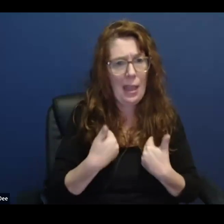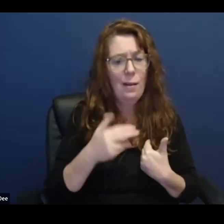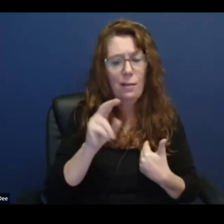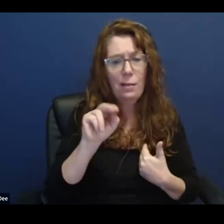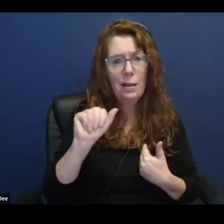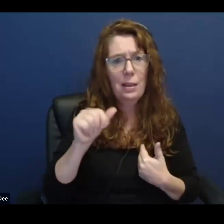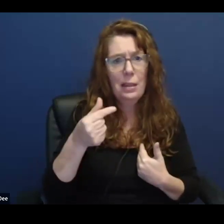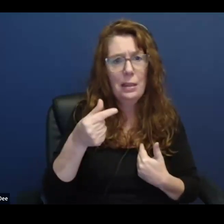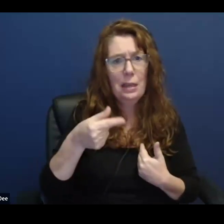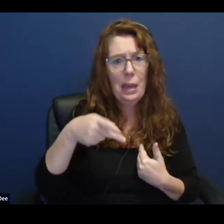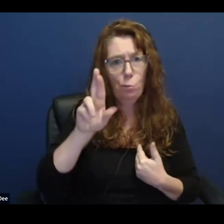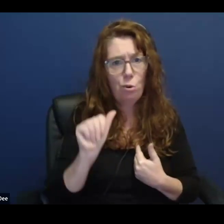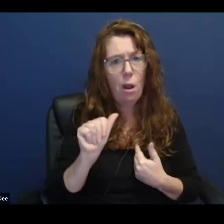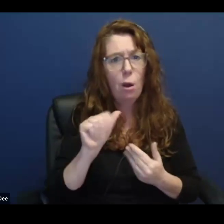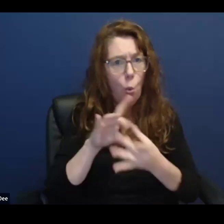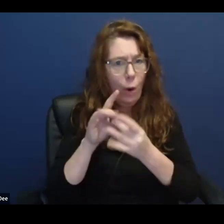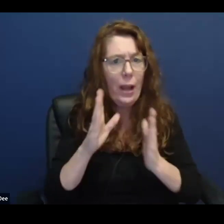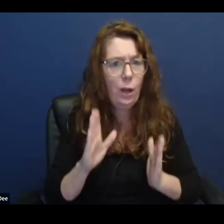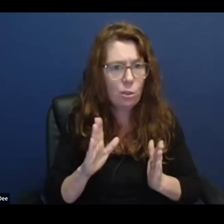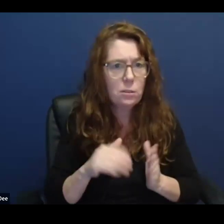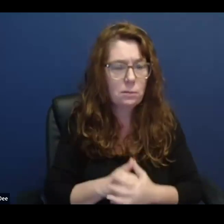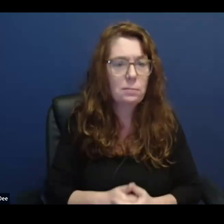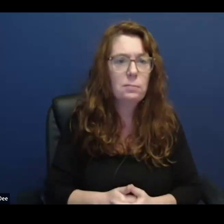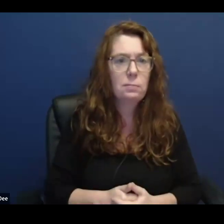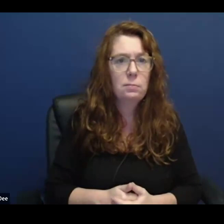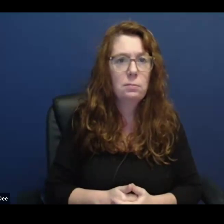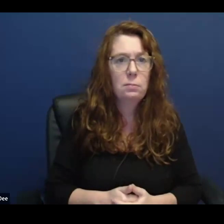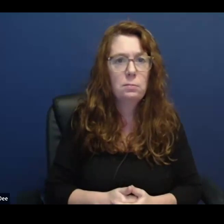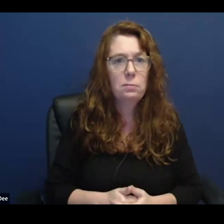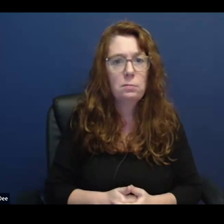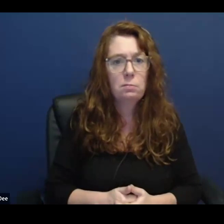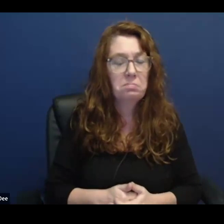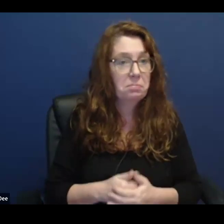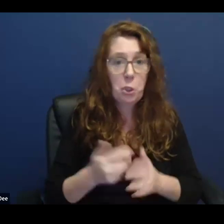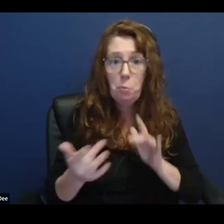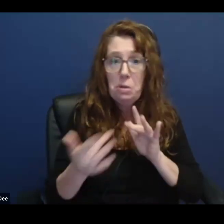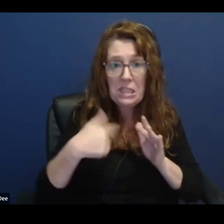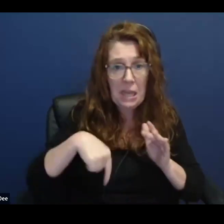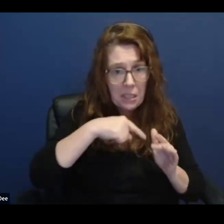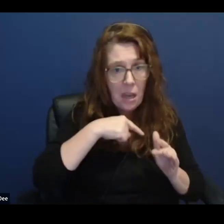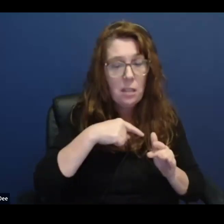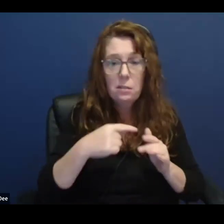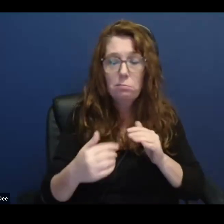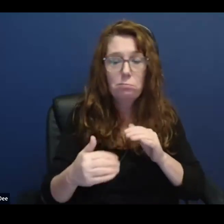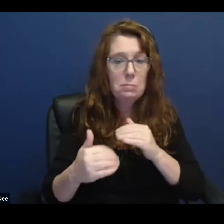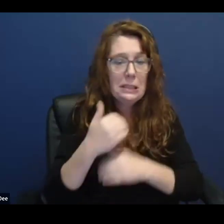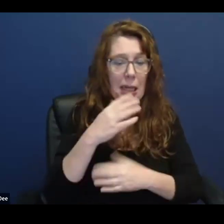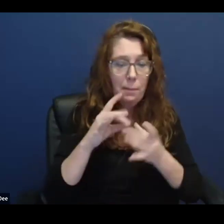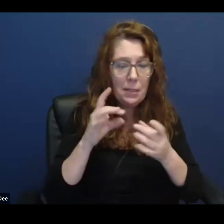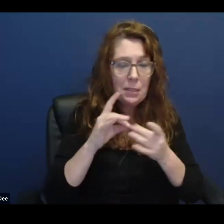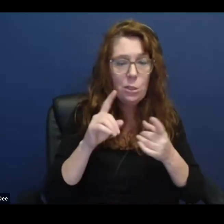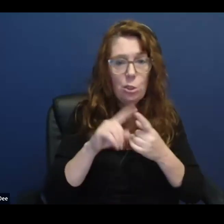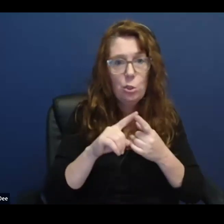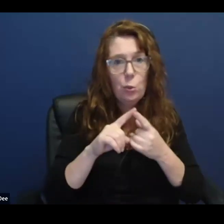coordinators. And again either contact us sending a message to the NAGPRA community of practice also